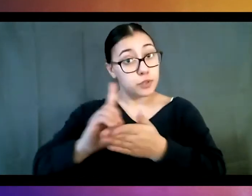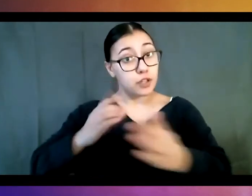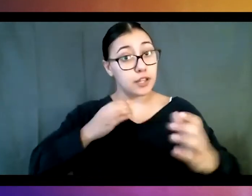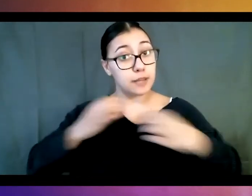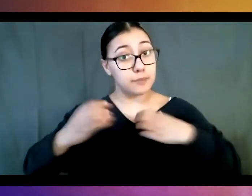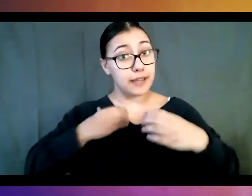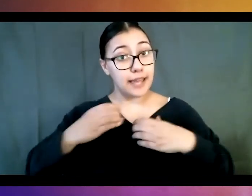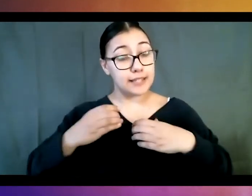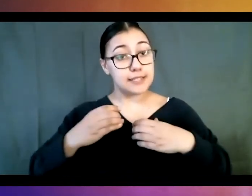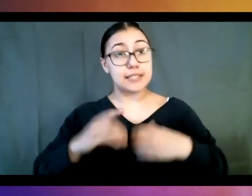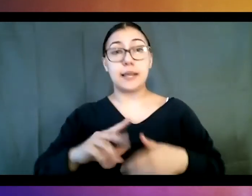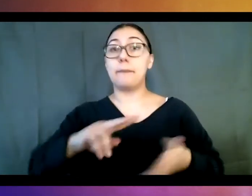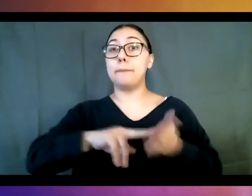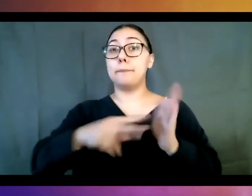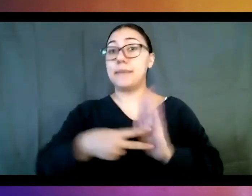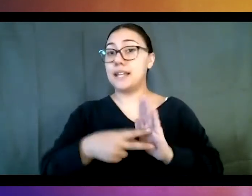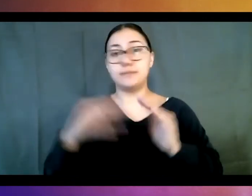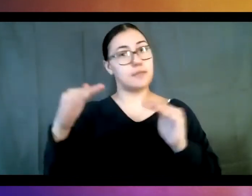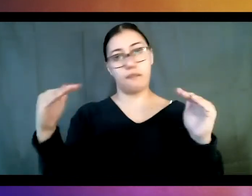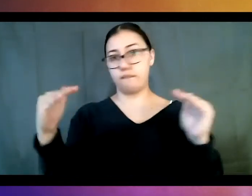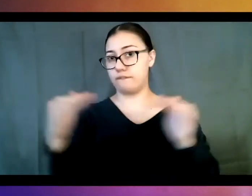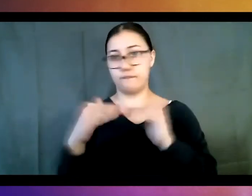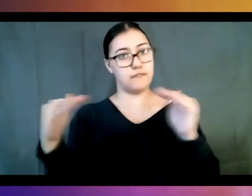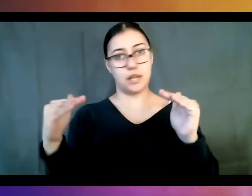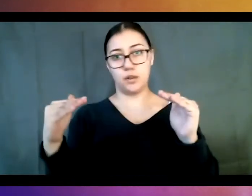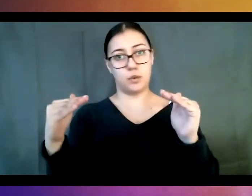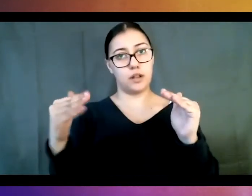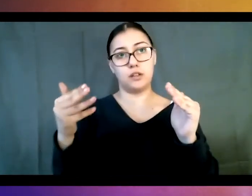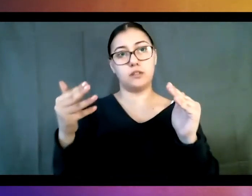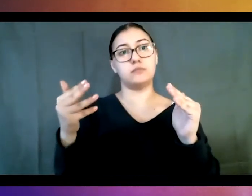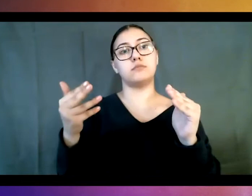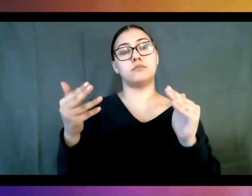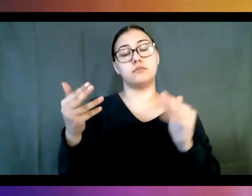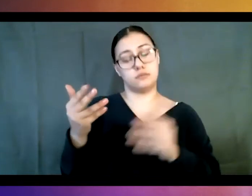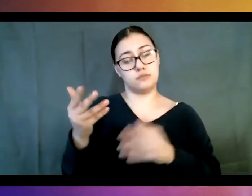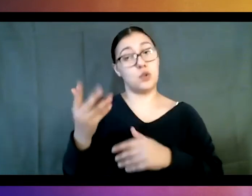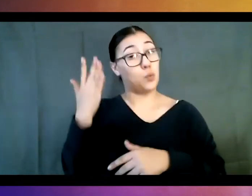taken against complainants because of their membership in a protected class.